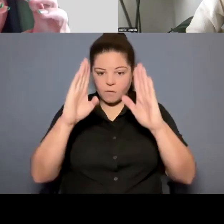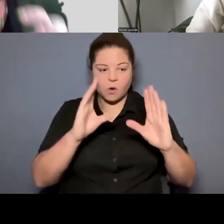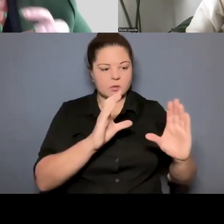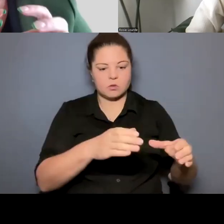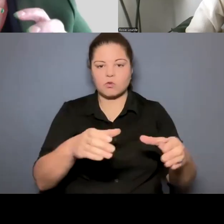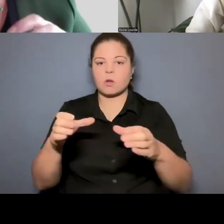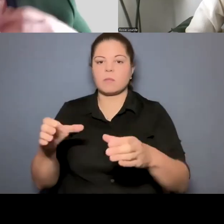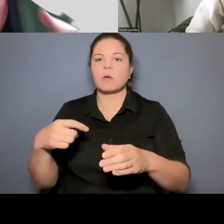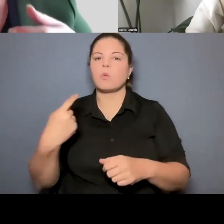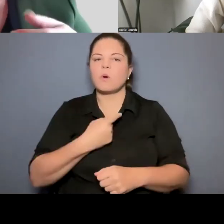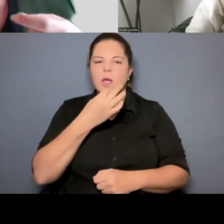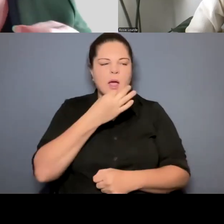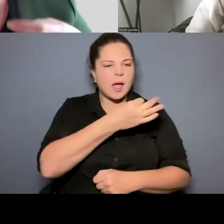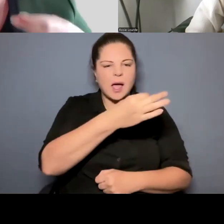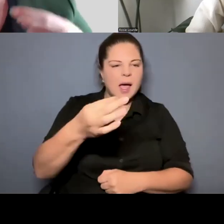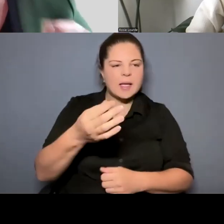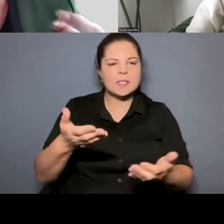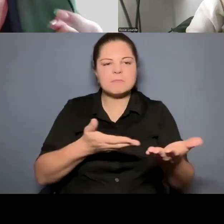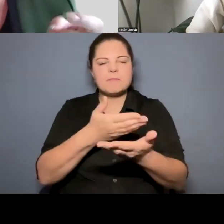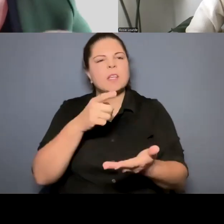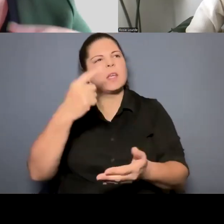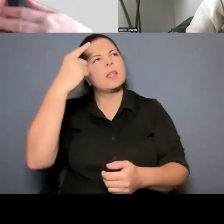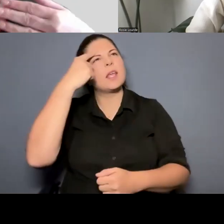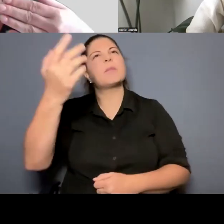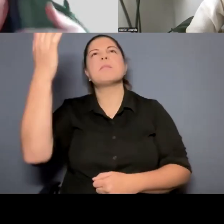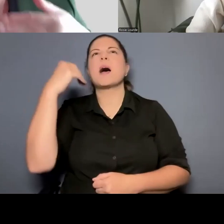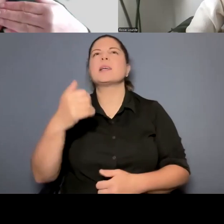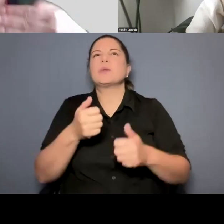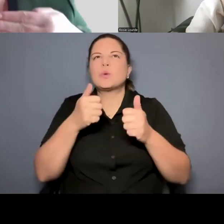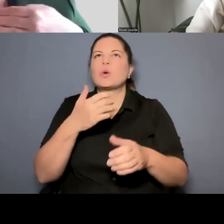if you think of a time that you had a good workplace, that it was safe and respectful,